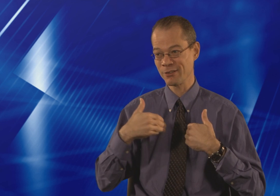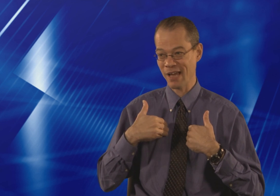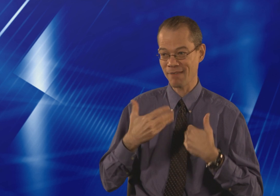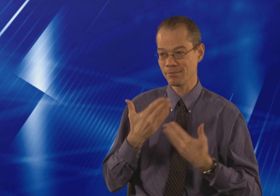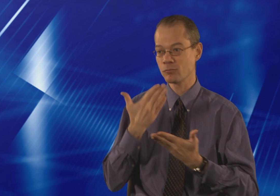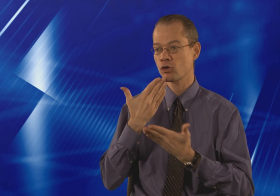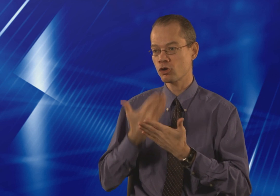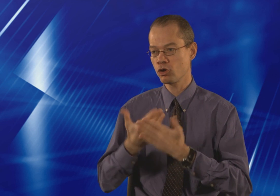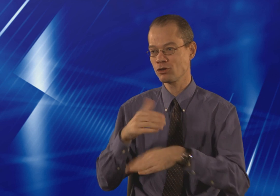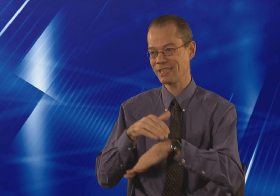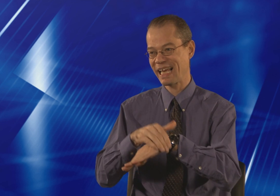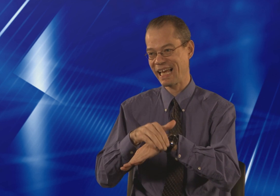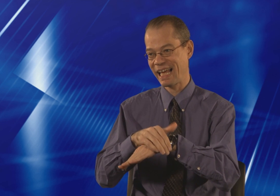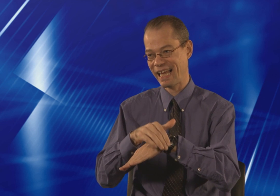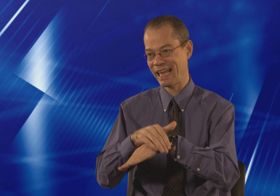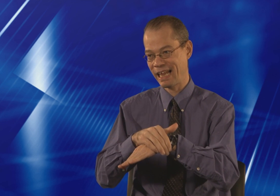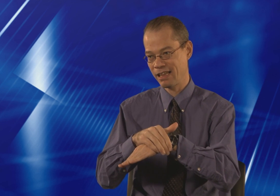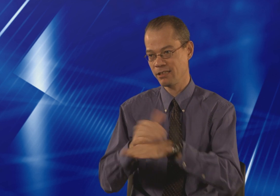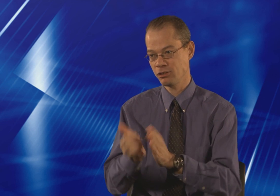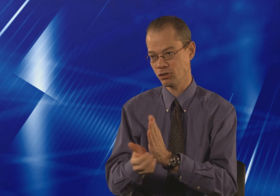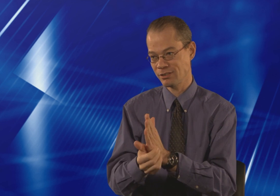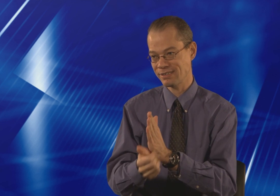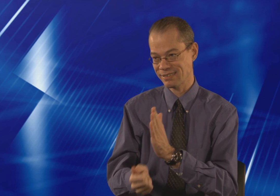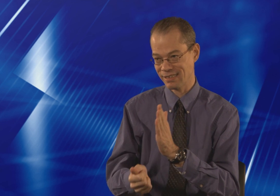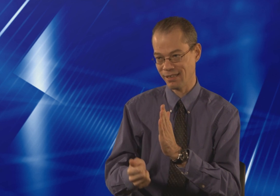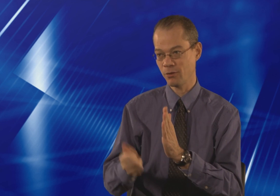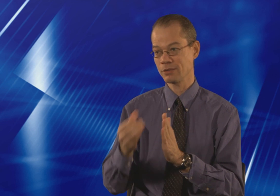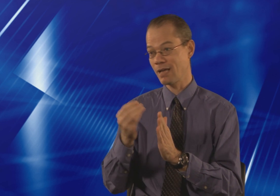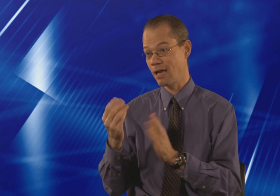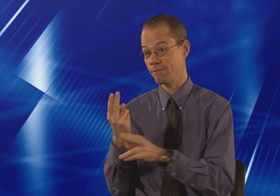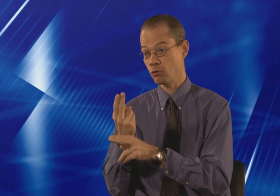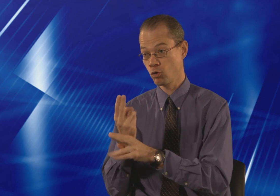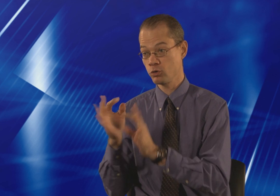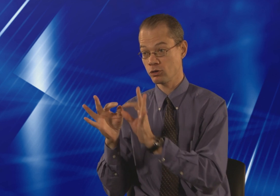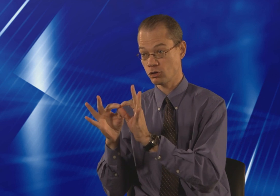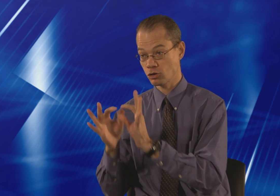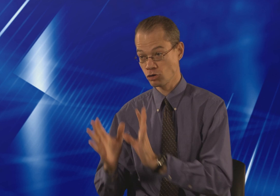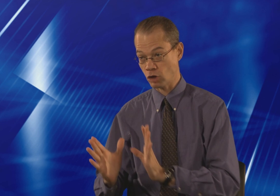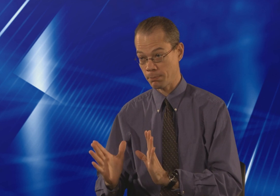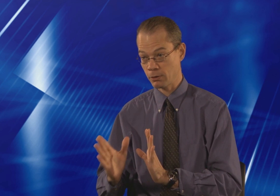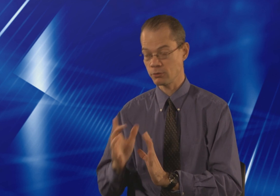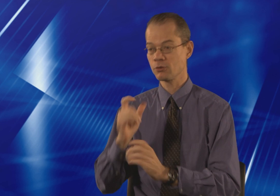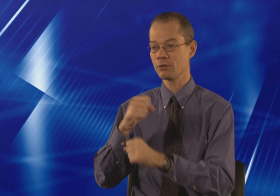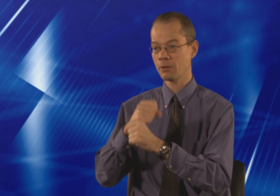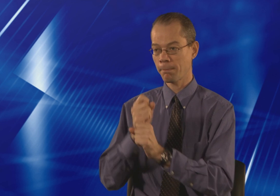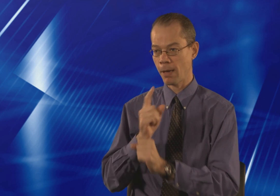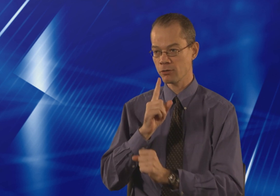And you need to have good English skills. And you have to use an interpreter--